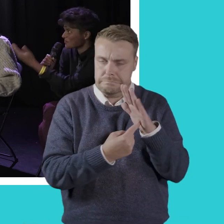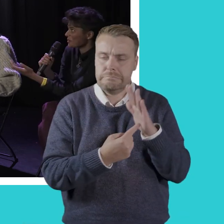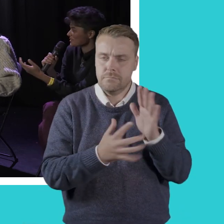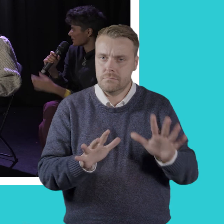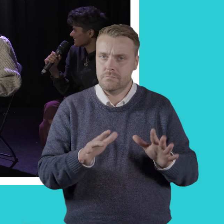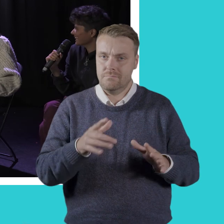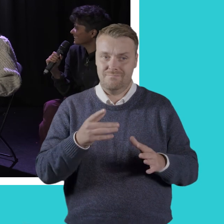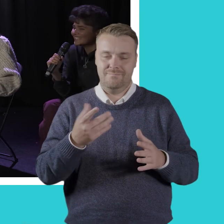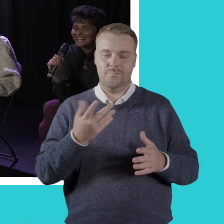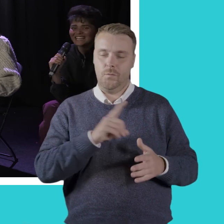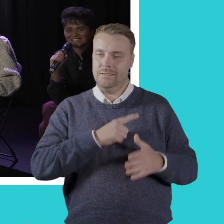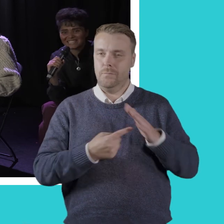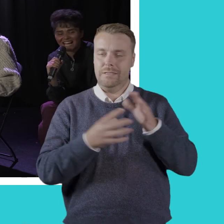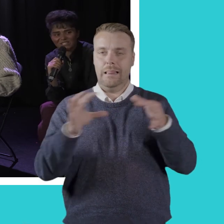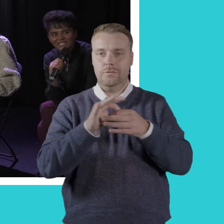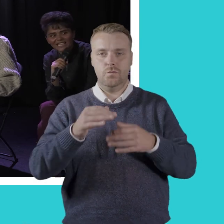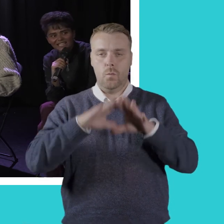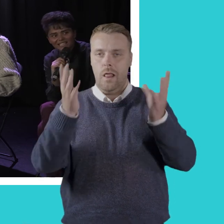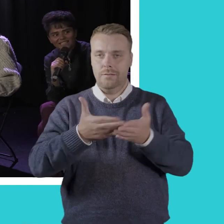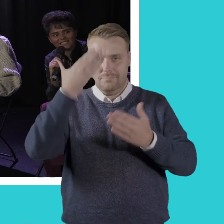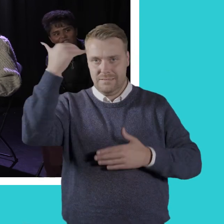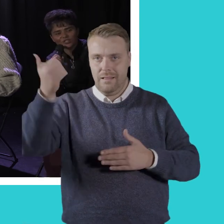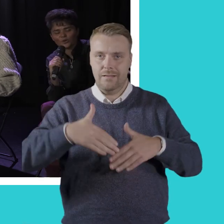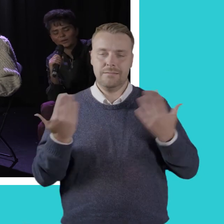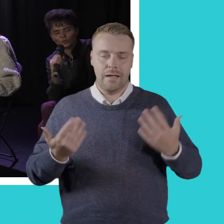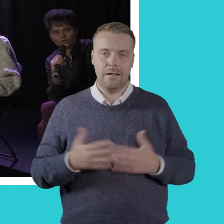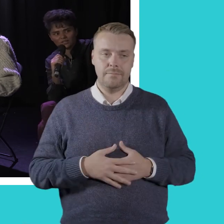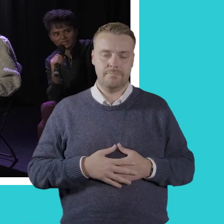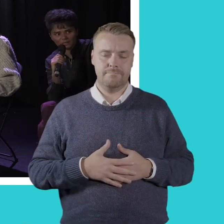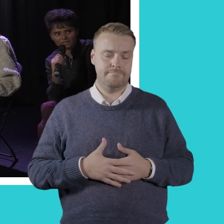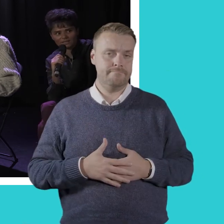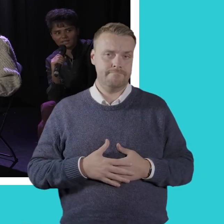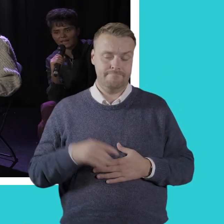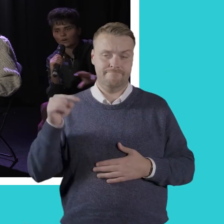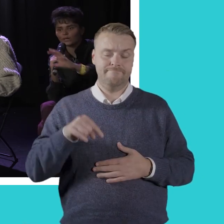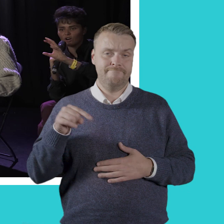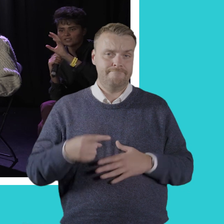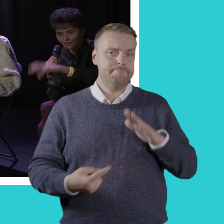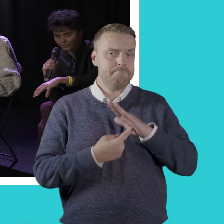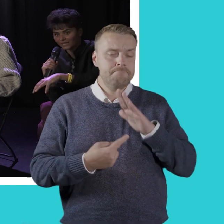World Mental Health Day. Just that actually this is so important this piece that we are suffering